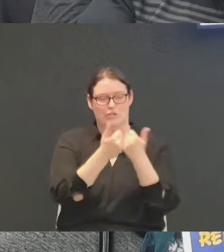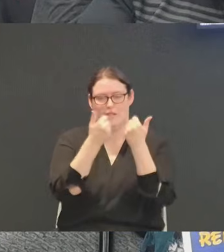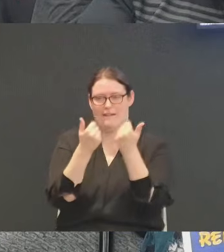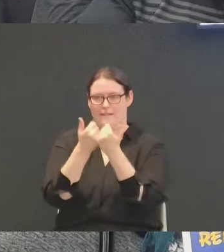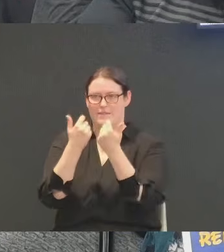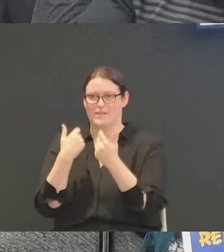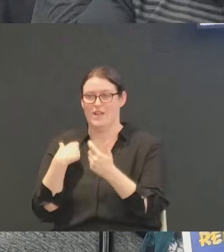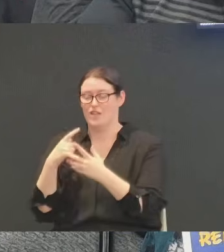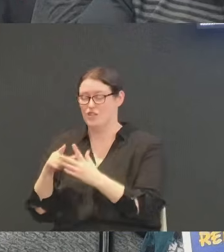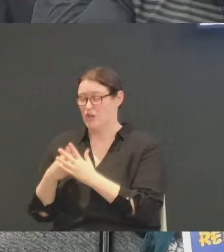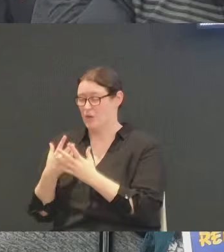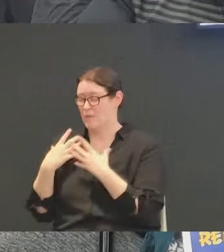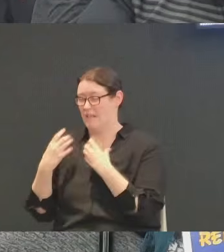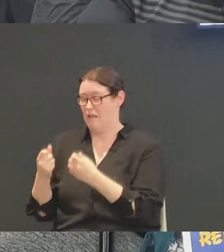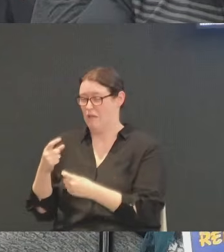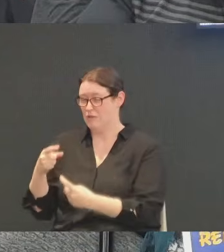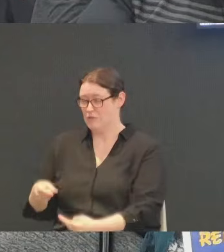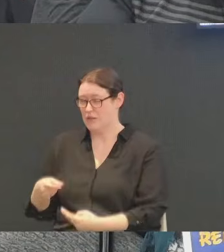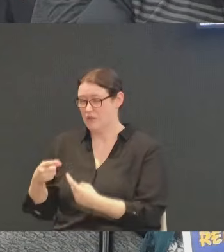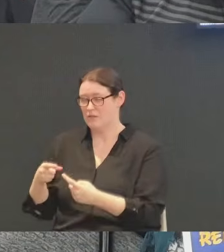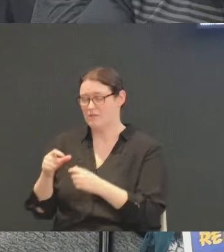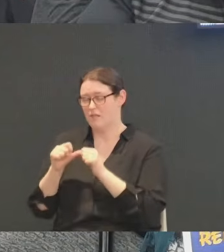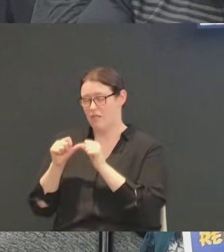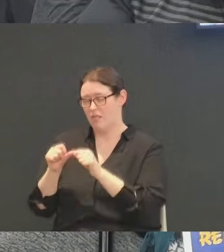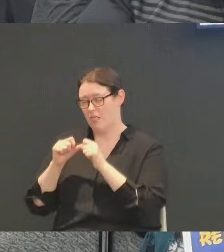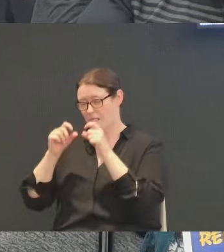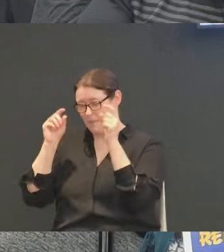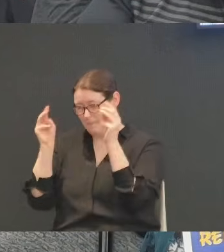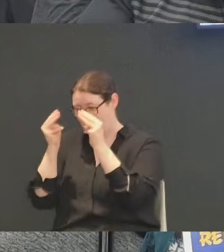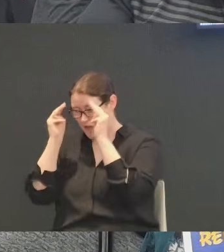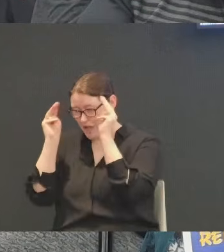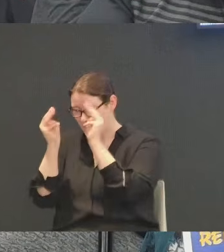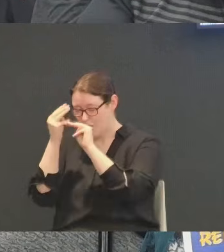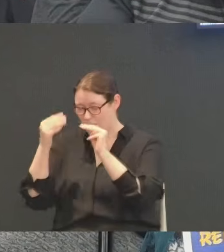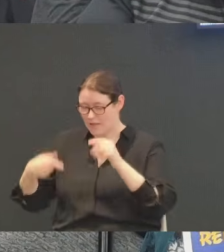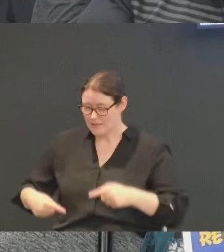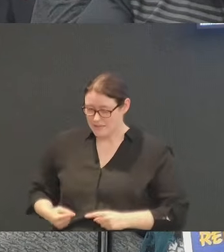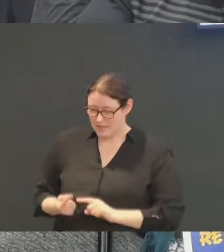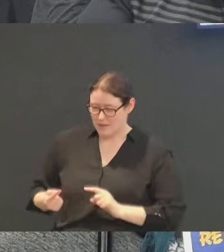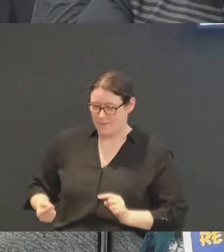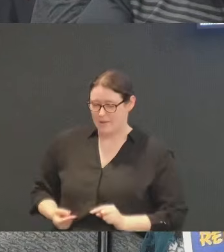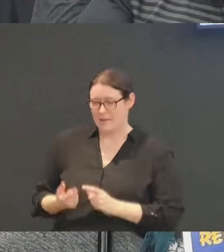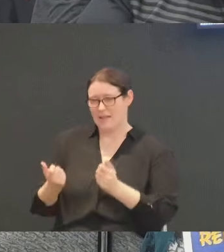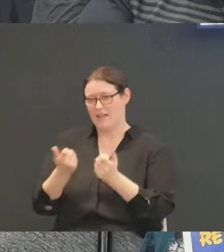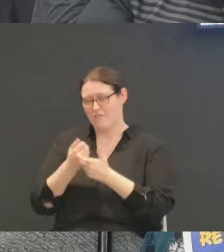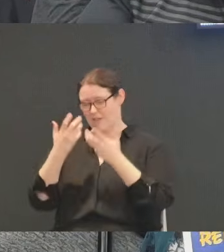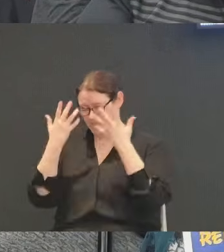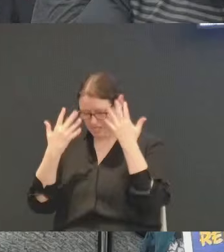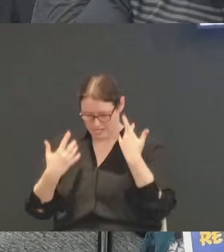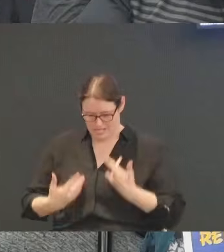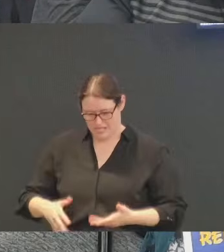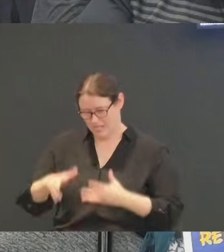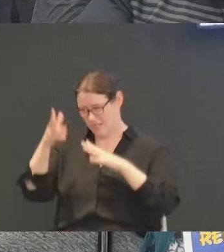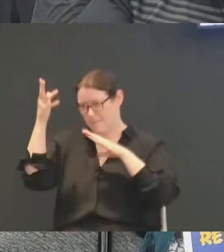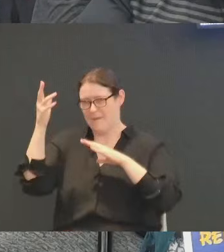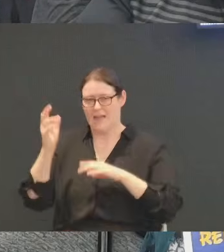battles. I chronic migraines. I had stomach pain. It was all over the place. It was a mess going in